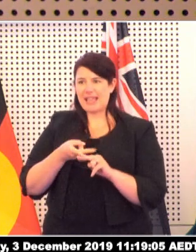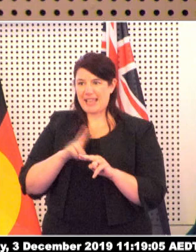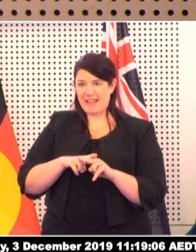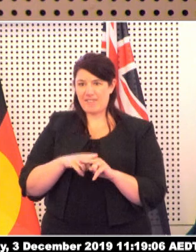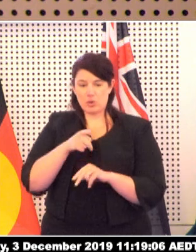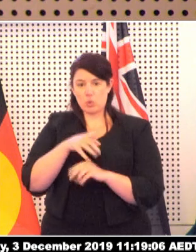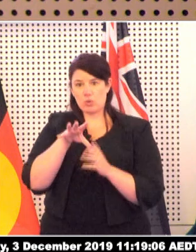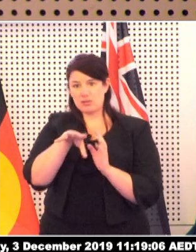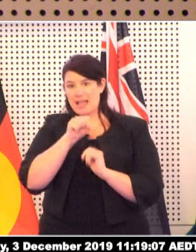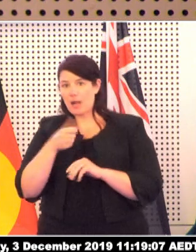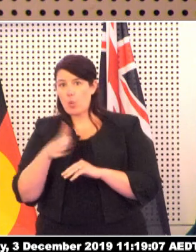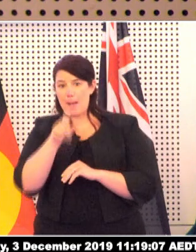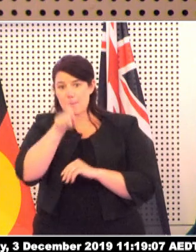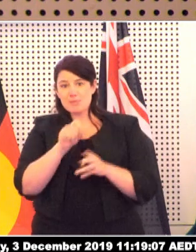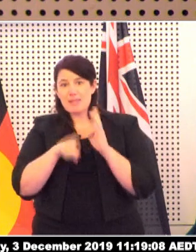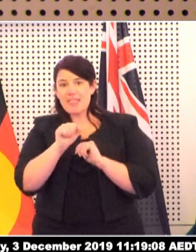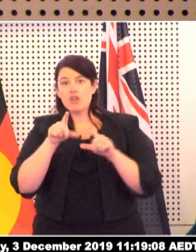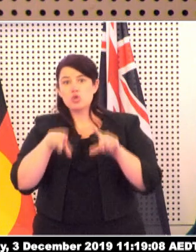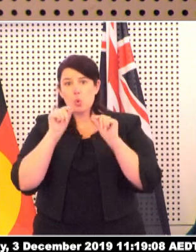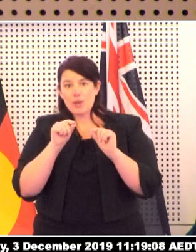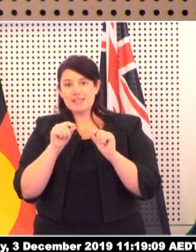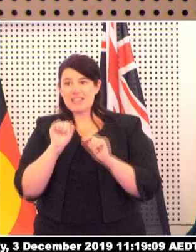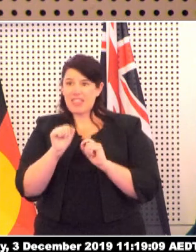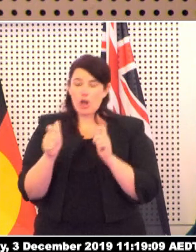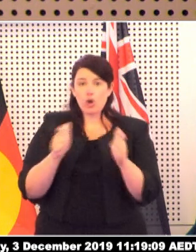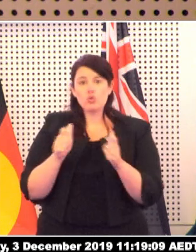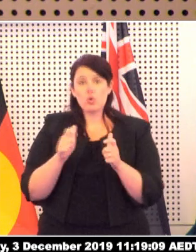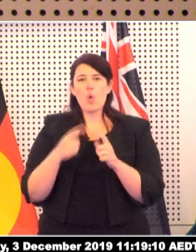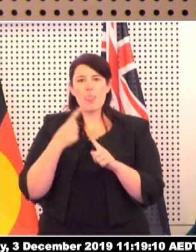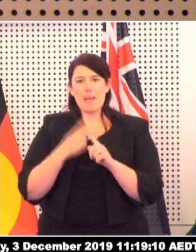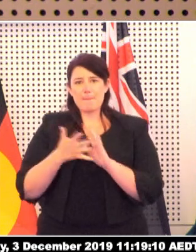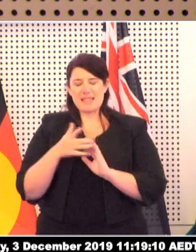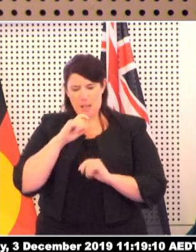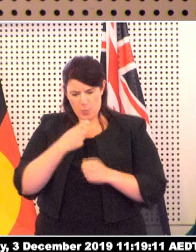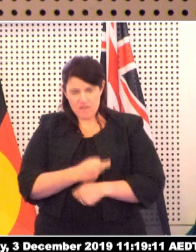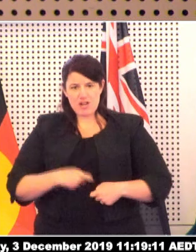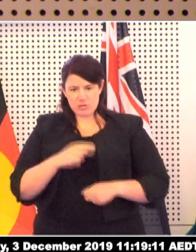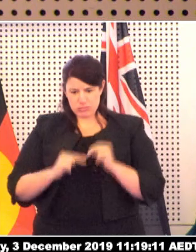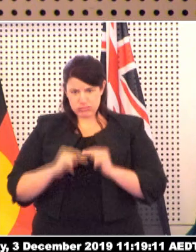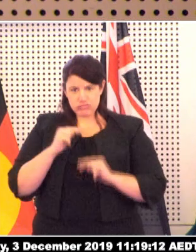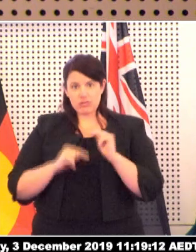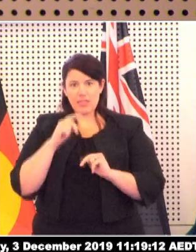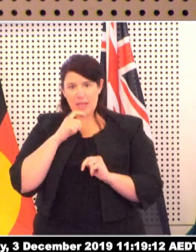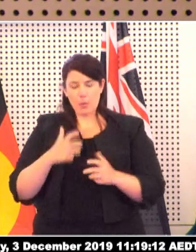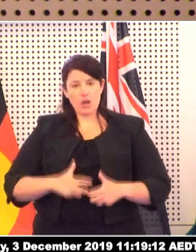acting out, leads to restrictive practices, more disempowerment. Is that an accurate - - - Yes.